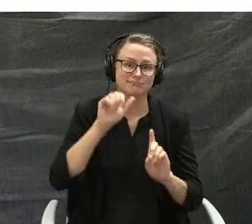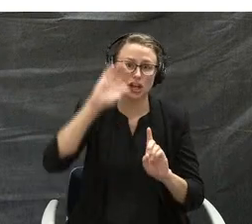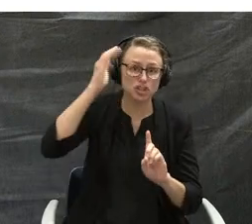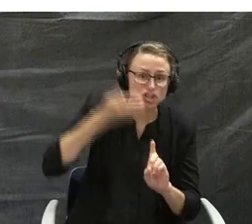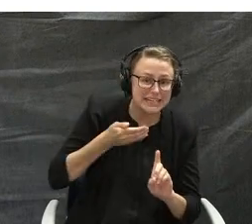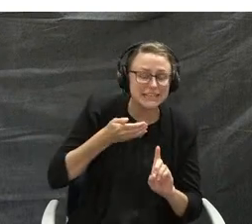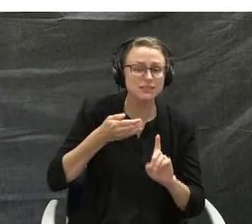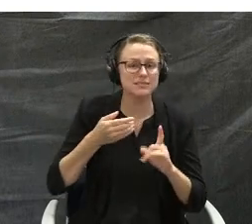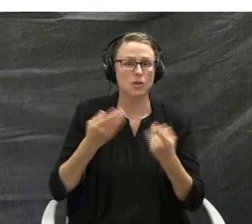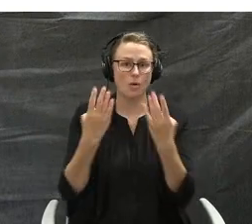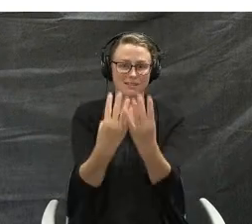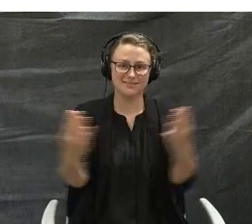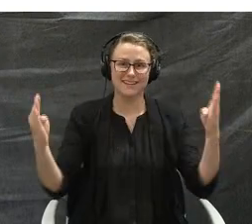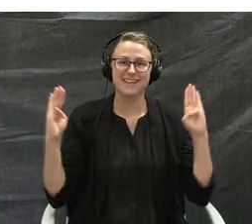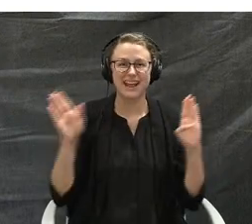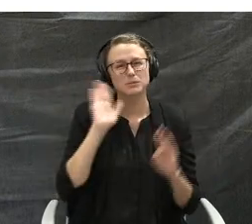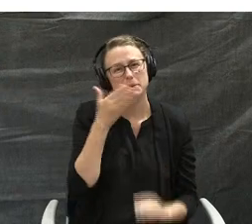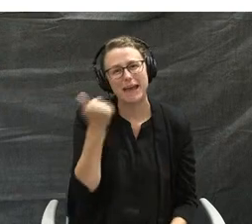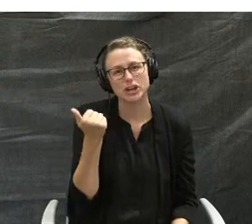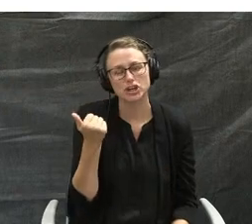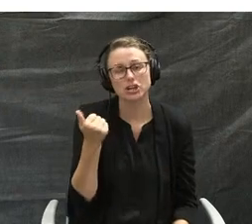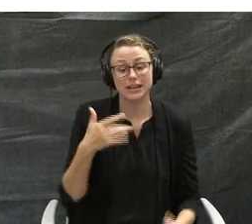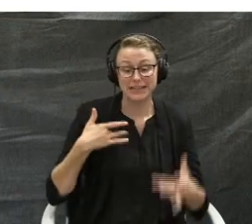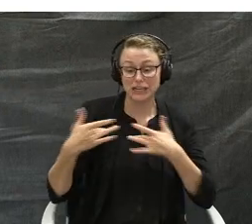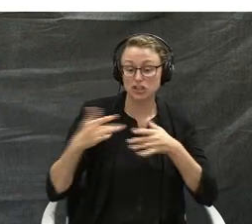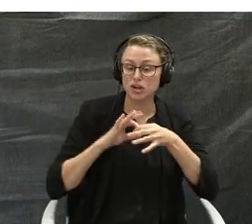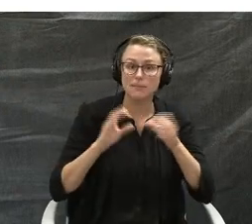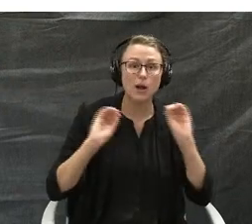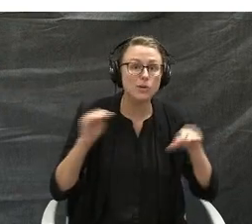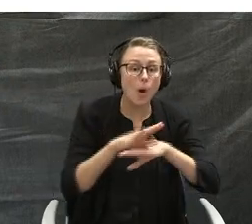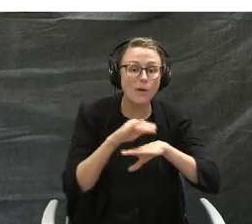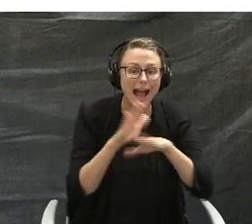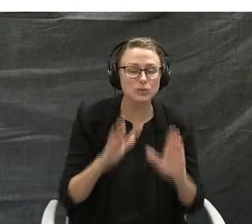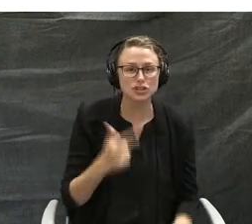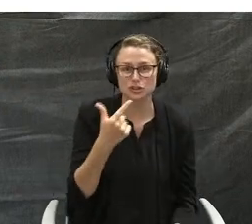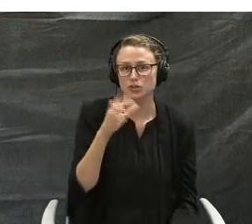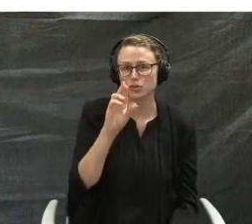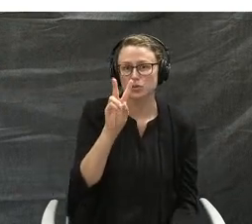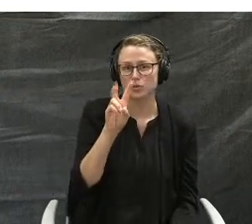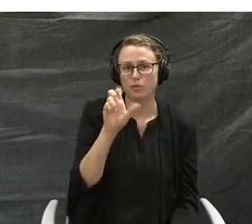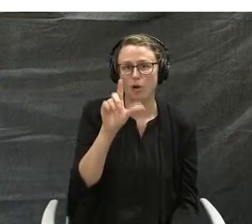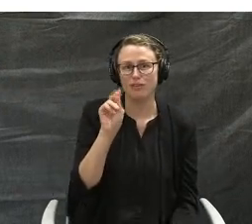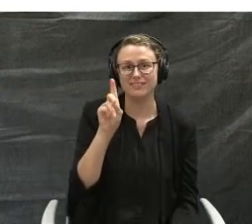better concern about no counselors at Grove land, especially during this time concern. If a child has a